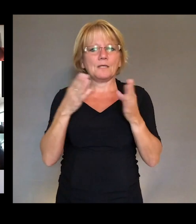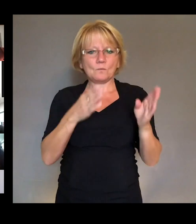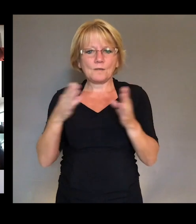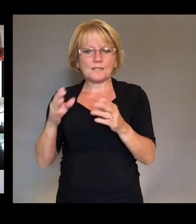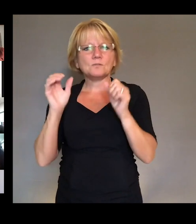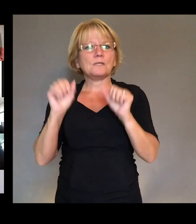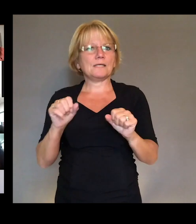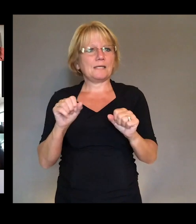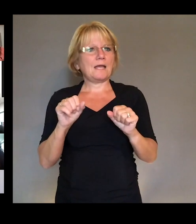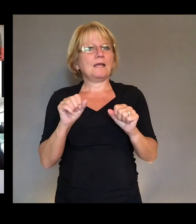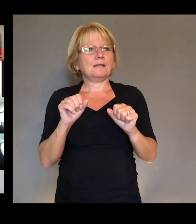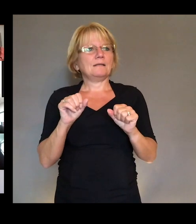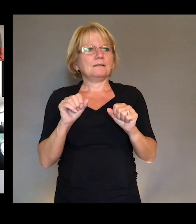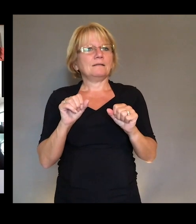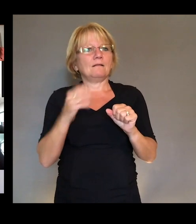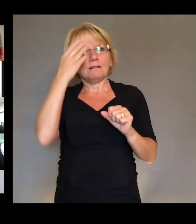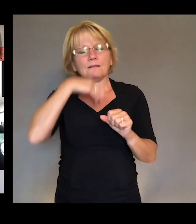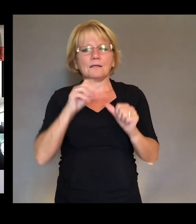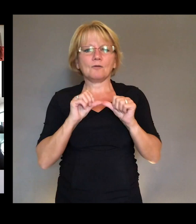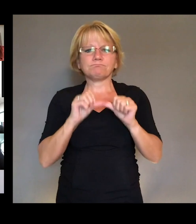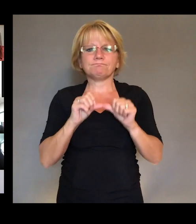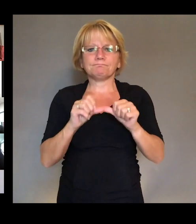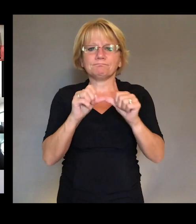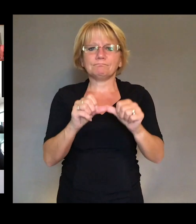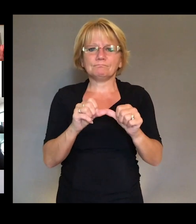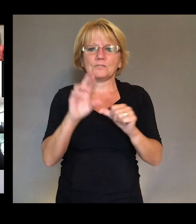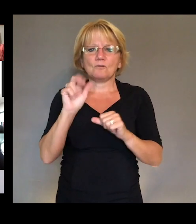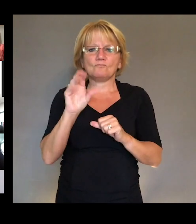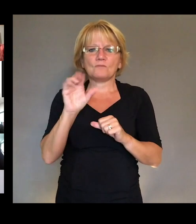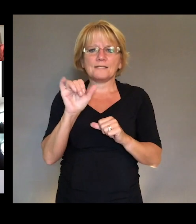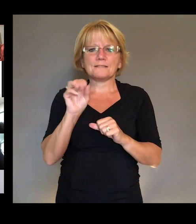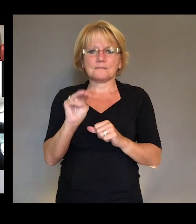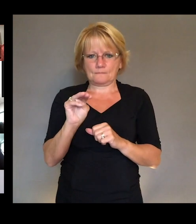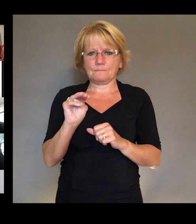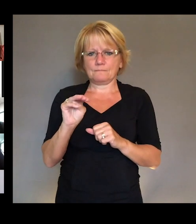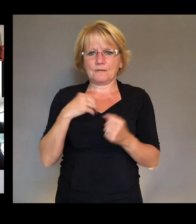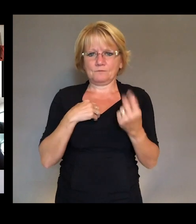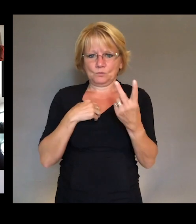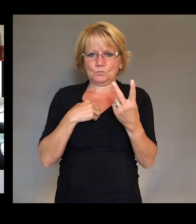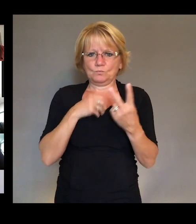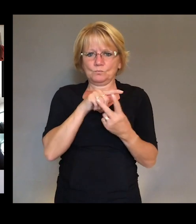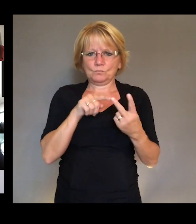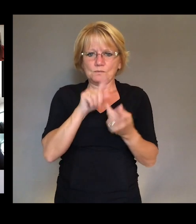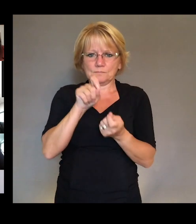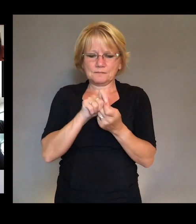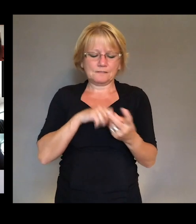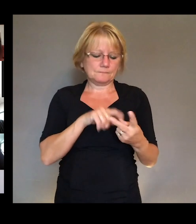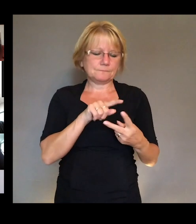as educators can perpetuate racism and the effects of racism and there are two that I'll point out sort of very specifically.